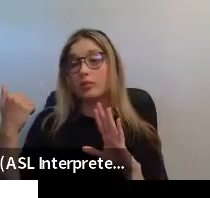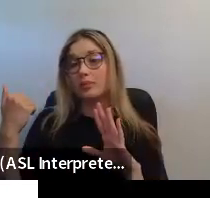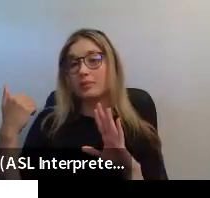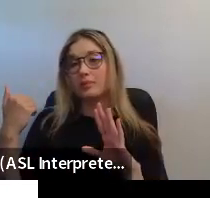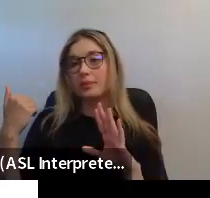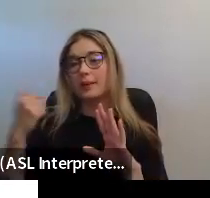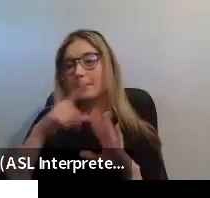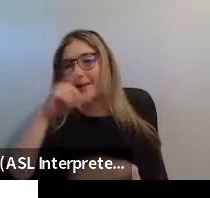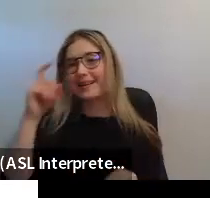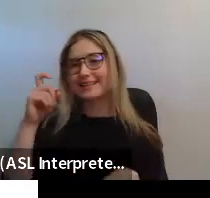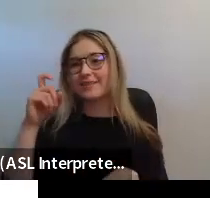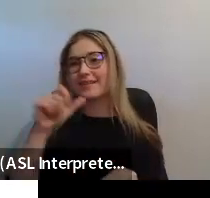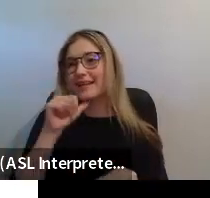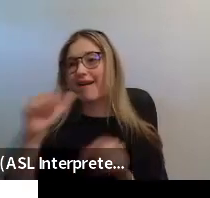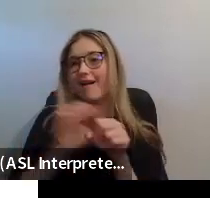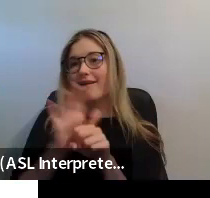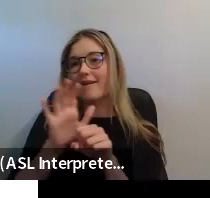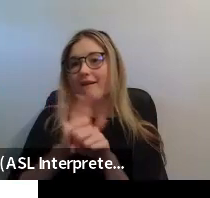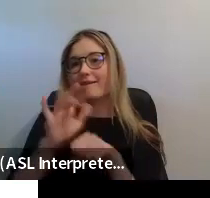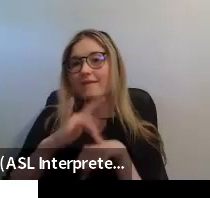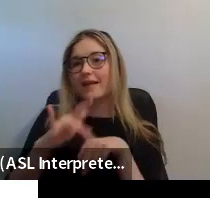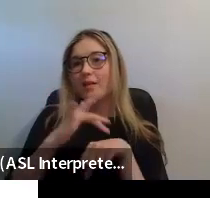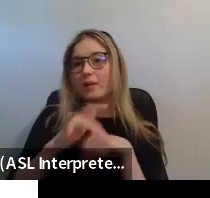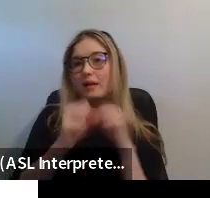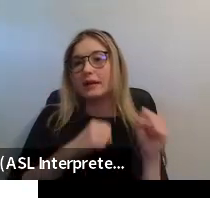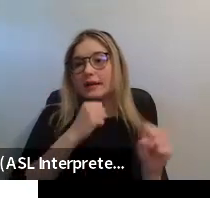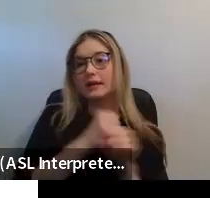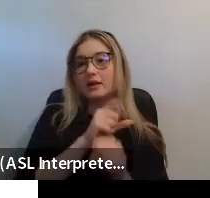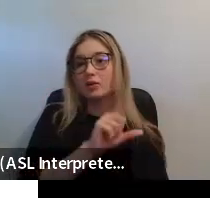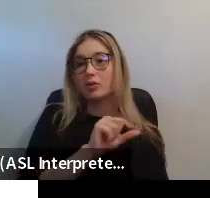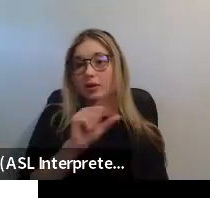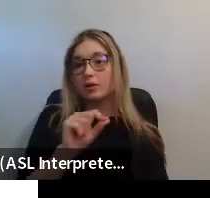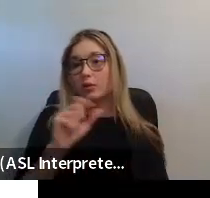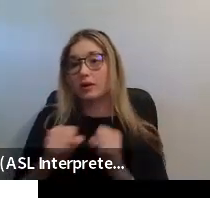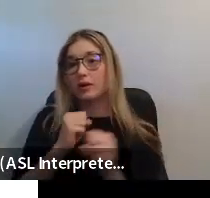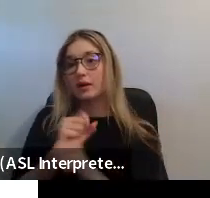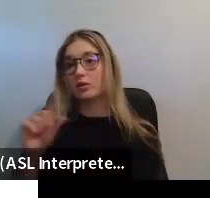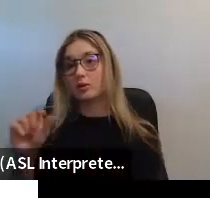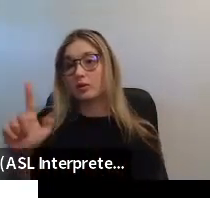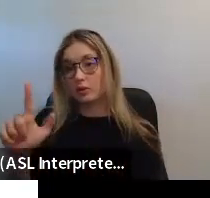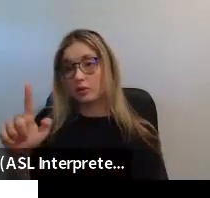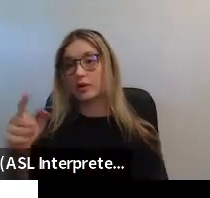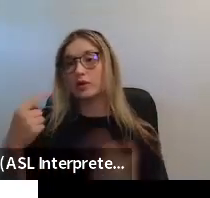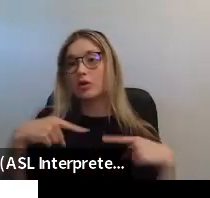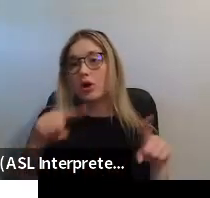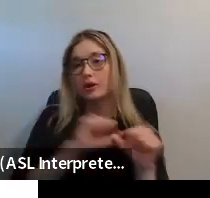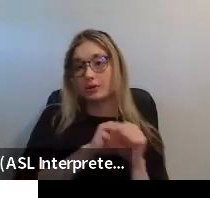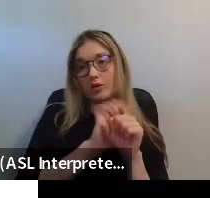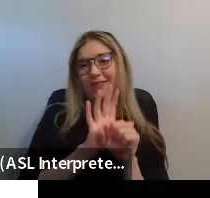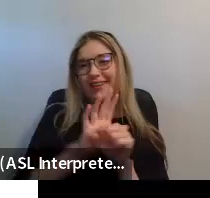So during the pandemic and those hurricanes, but also hurricanes and 20.